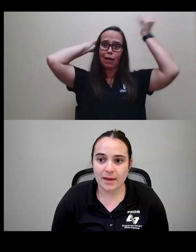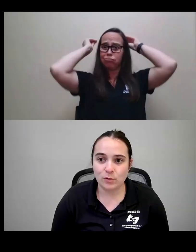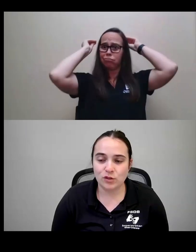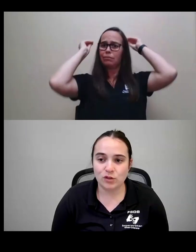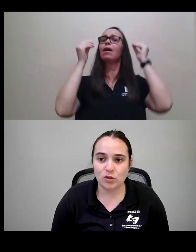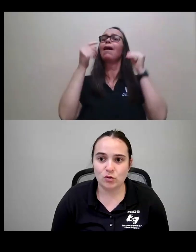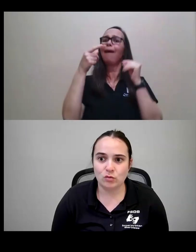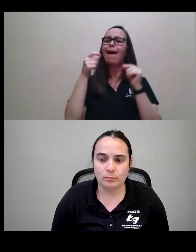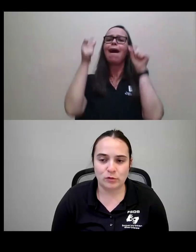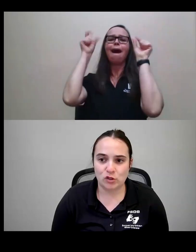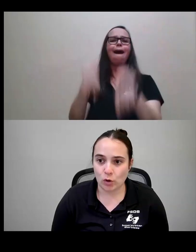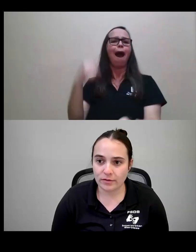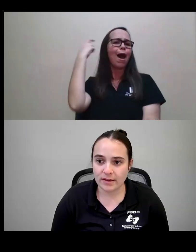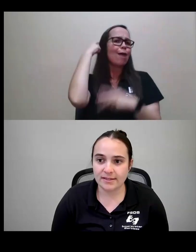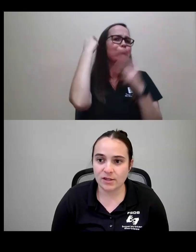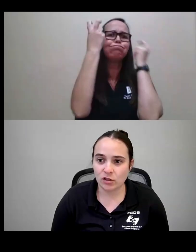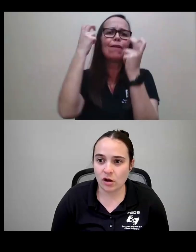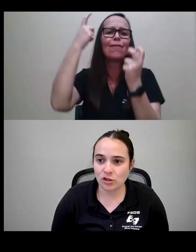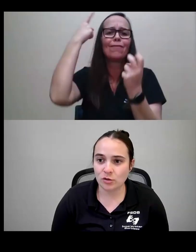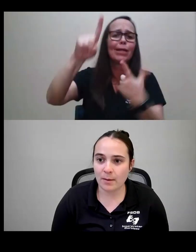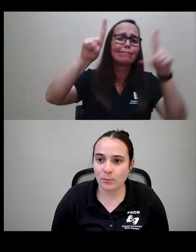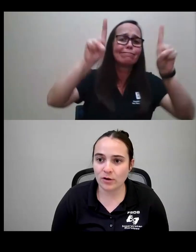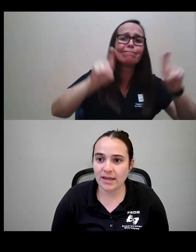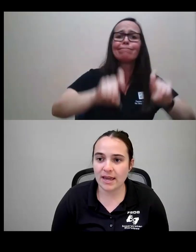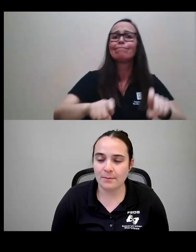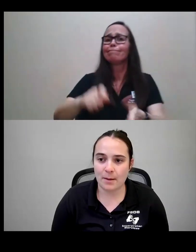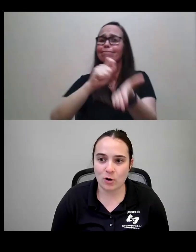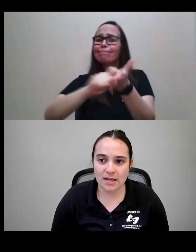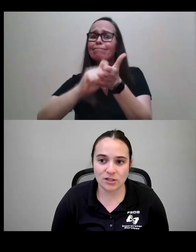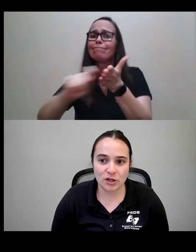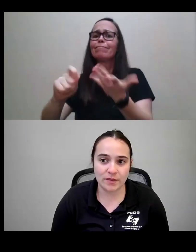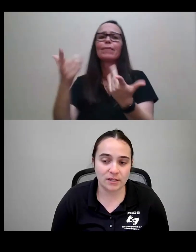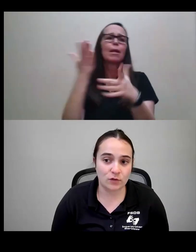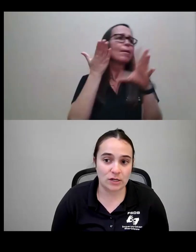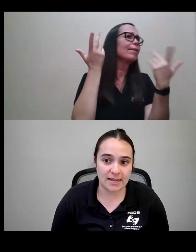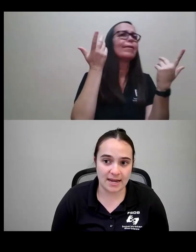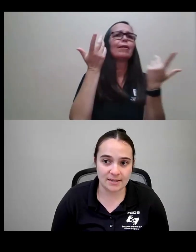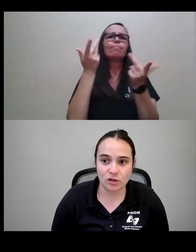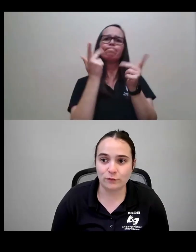being able to store things in your long-term memory and memorize certain things for a test